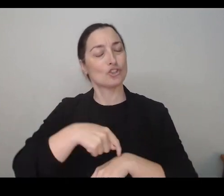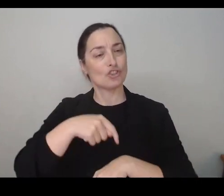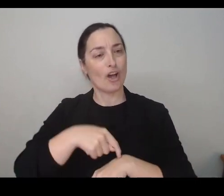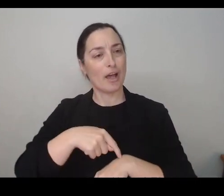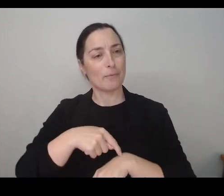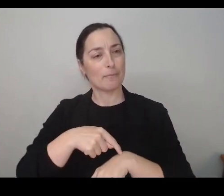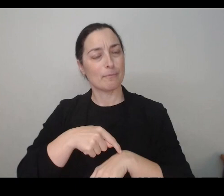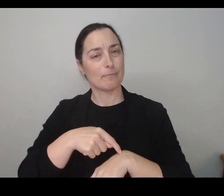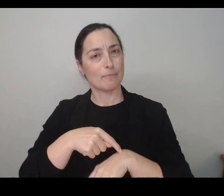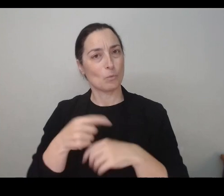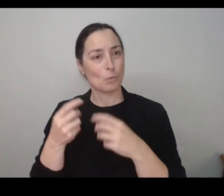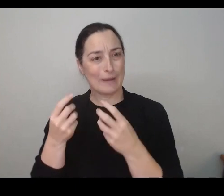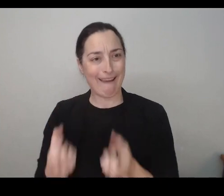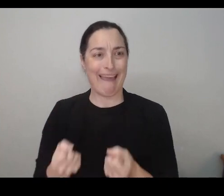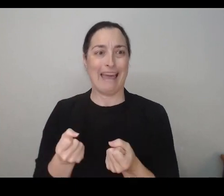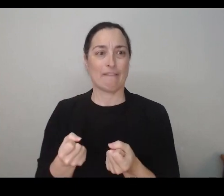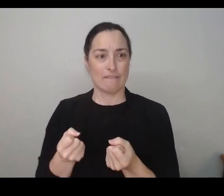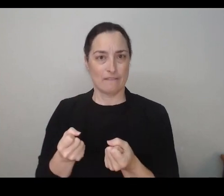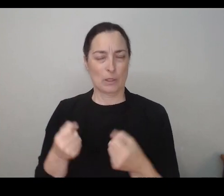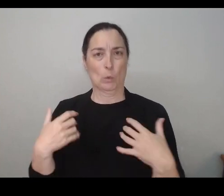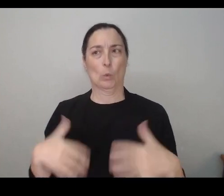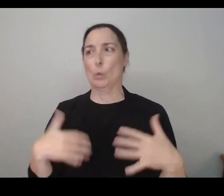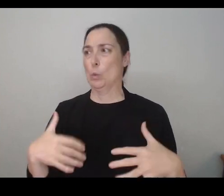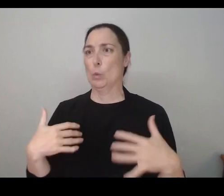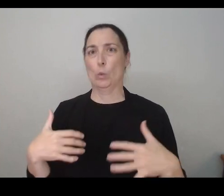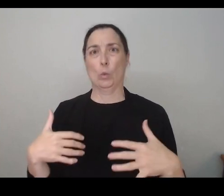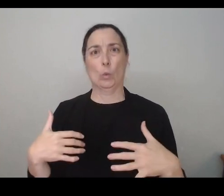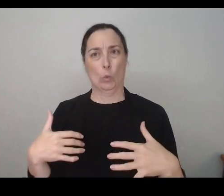of such a huge importance at the museum.